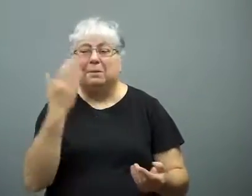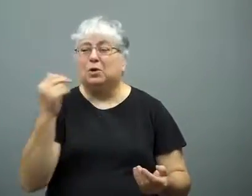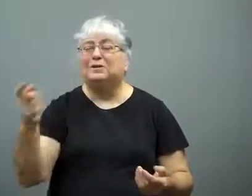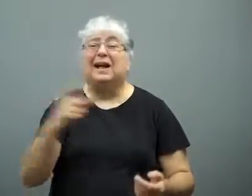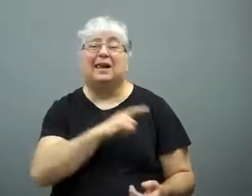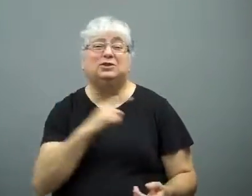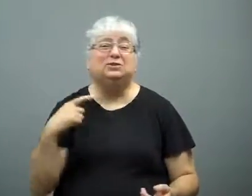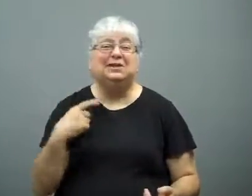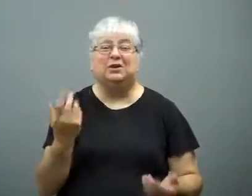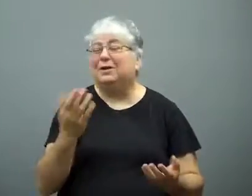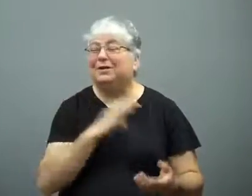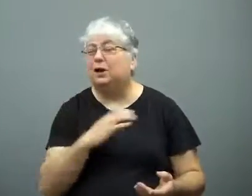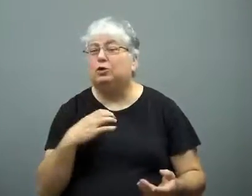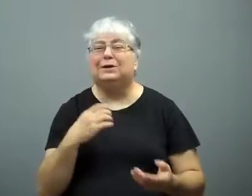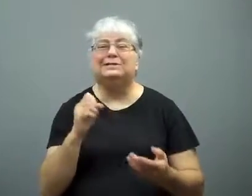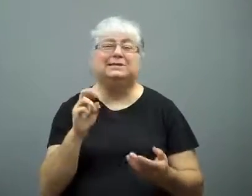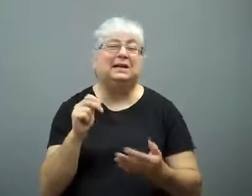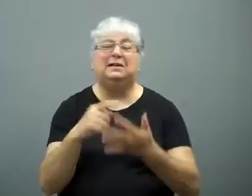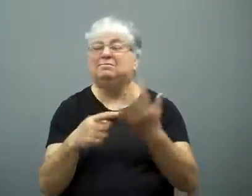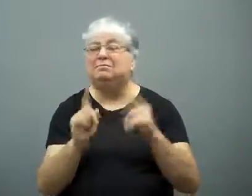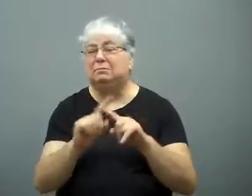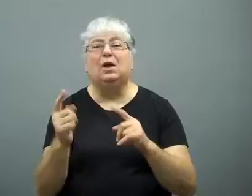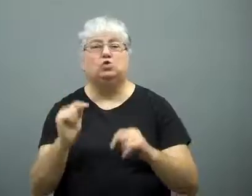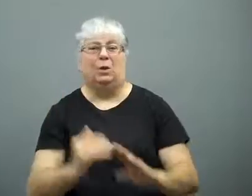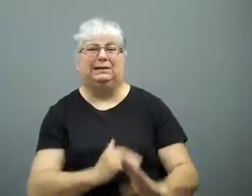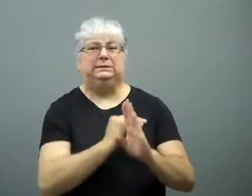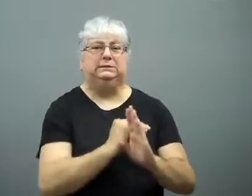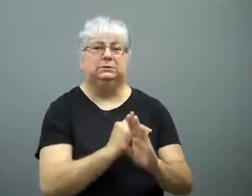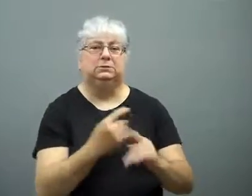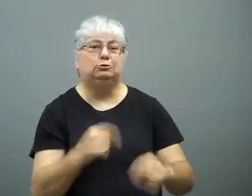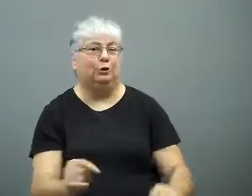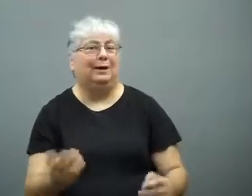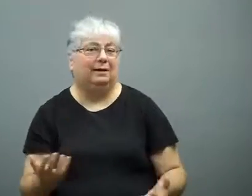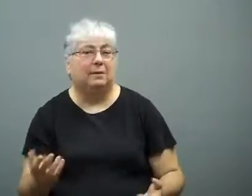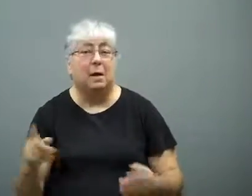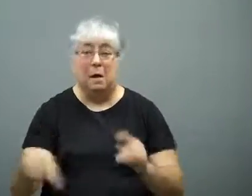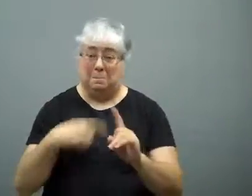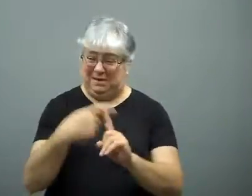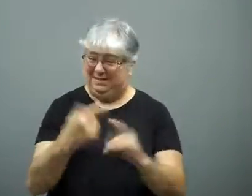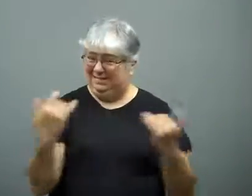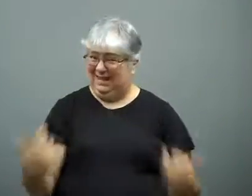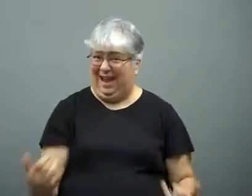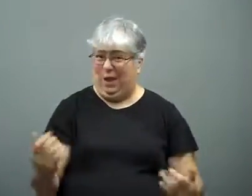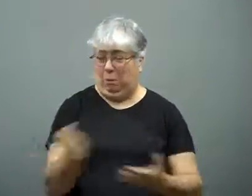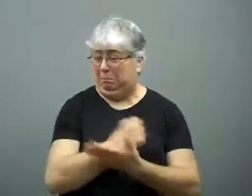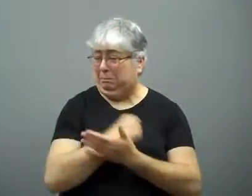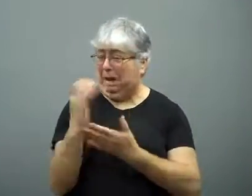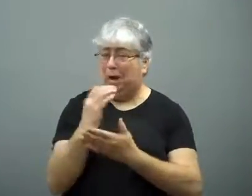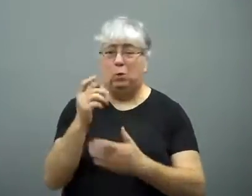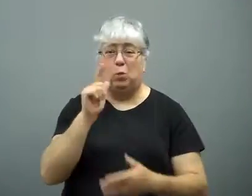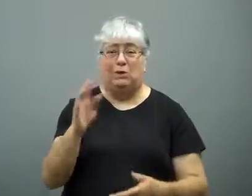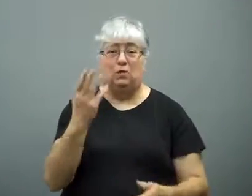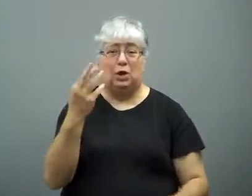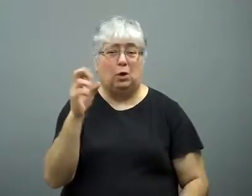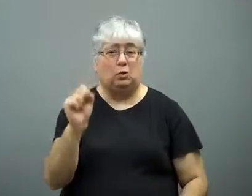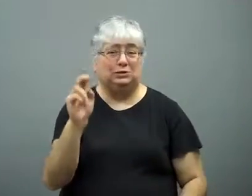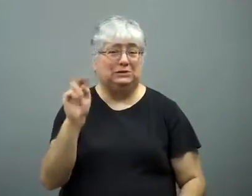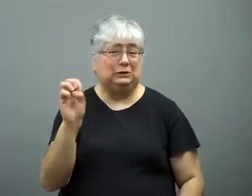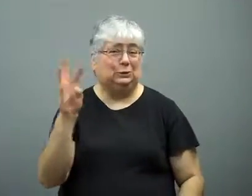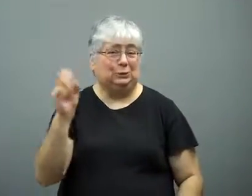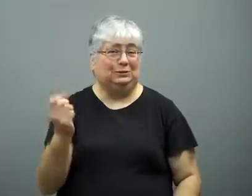That's because the legislature or Senate tries to head it off before it begins.